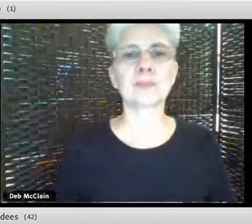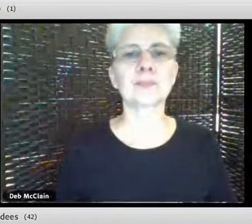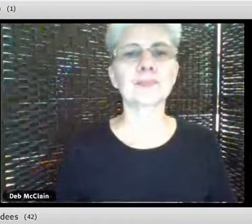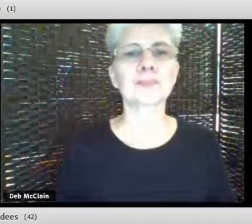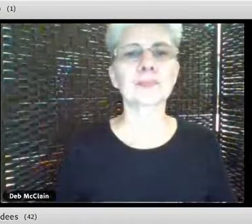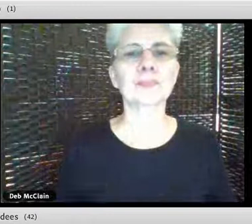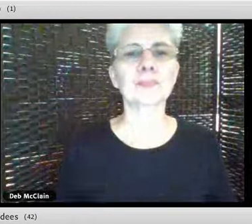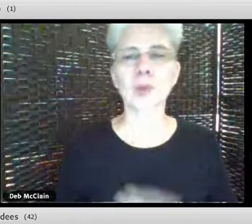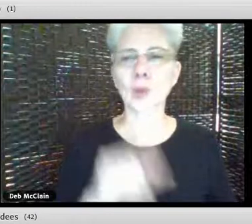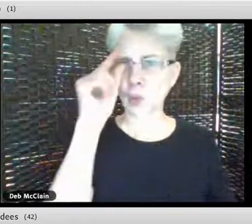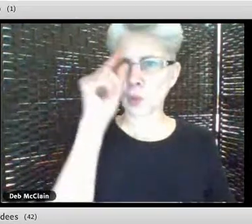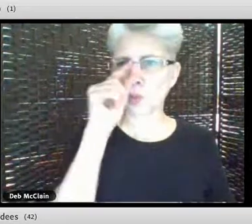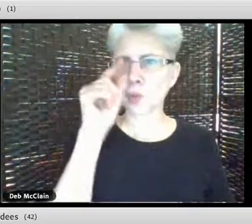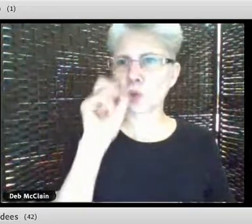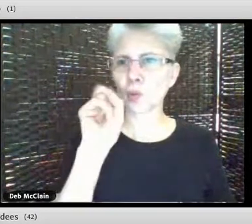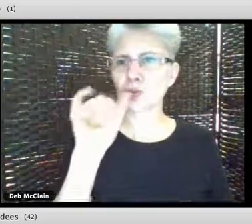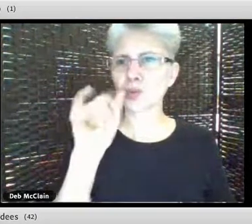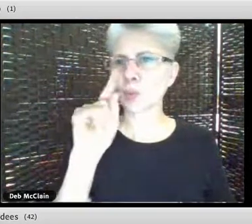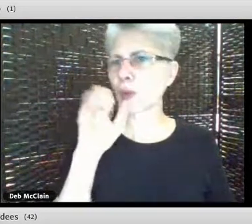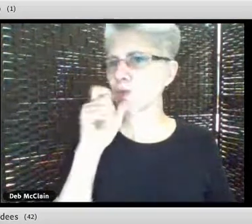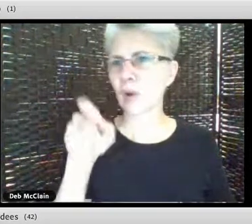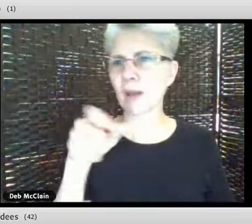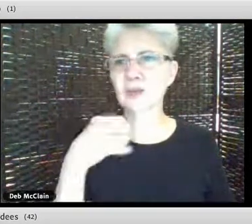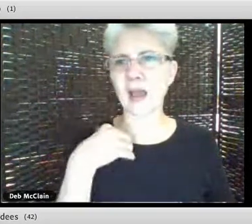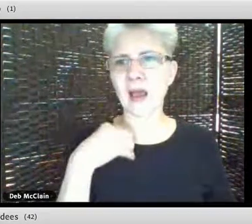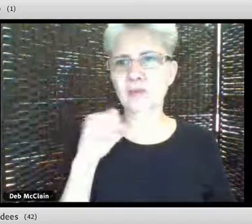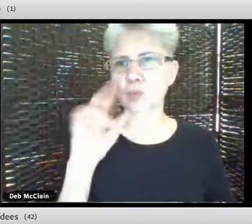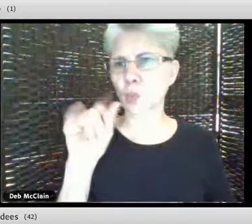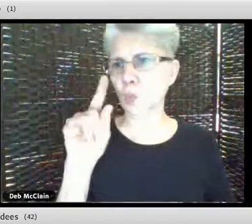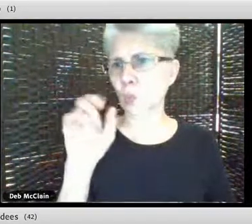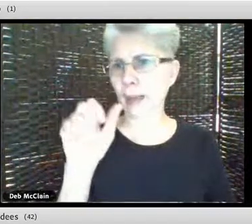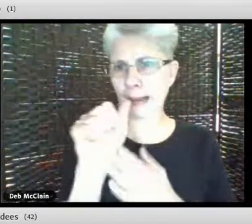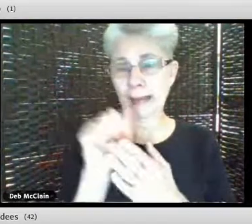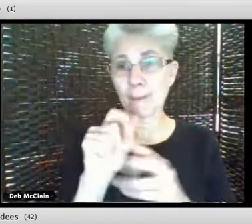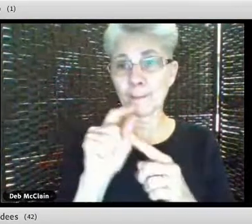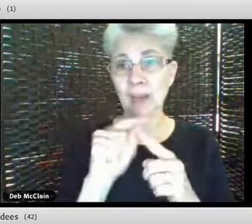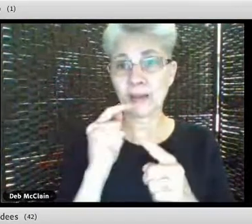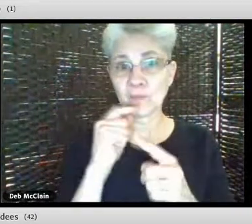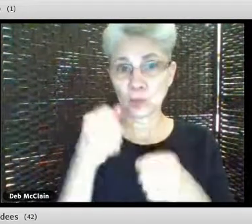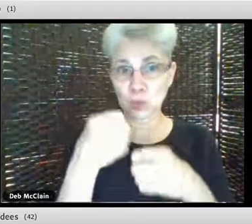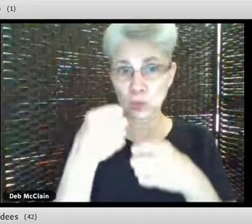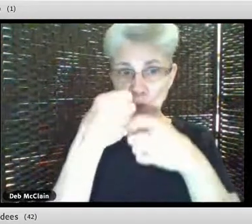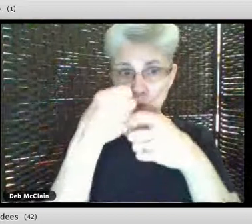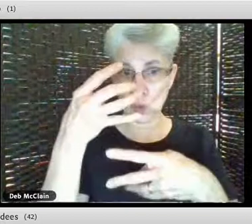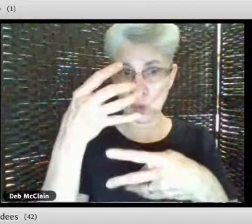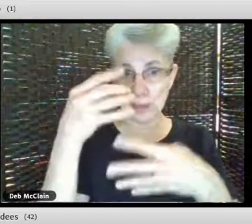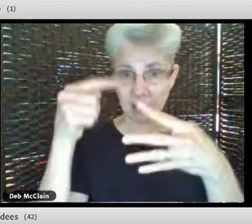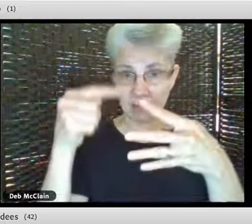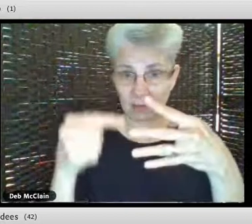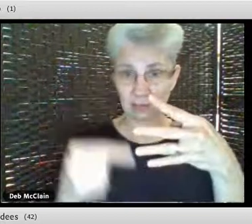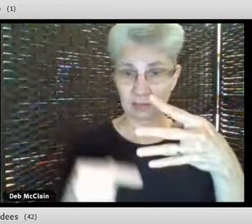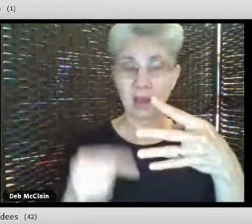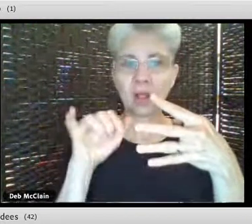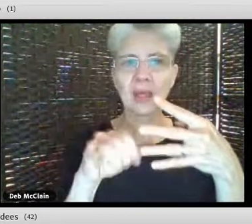Okay. So here we are. So let me go really quickly. So this is the Google Suite, which you don't have to -- Again, don't have to have a suite account,